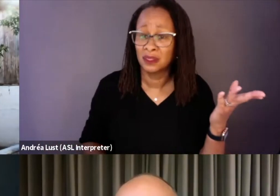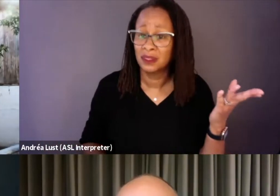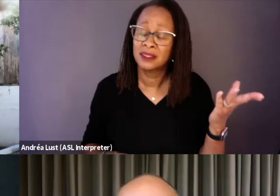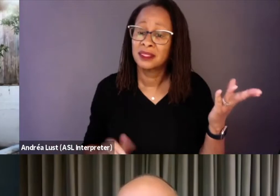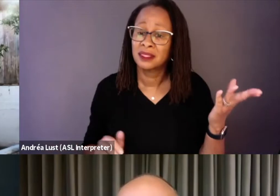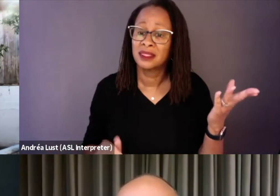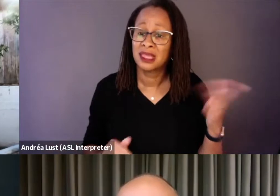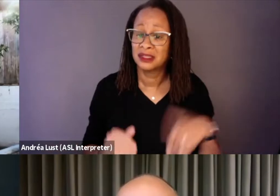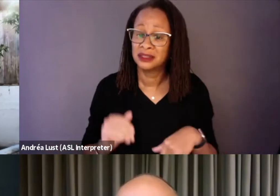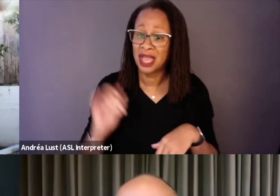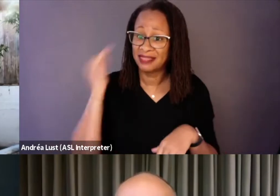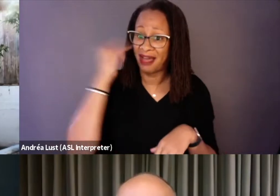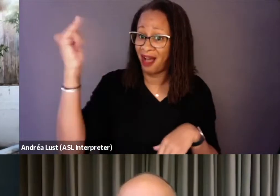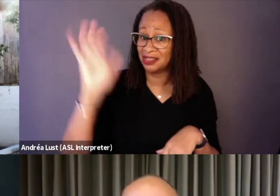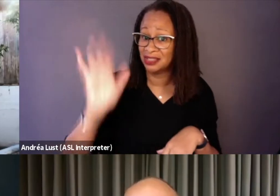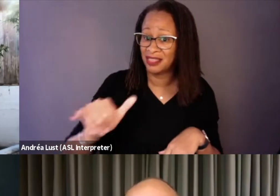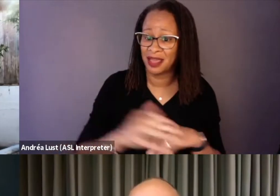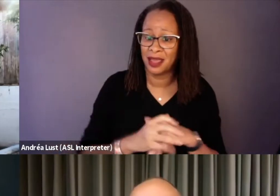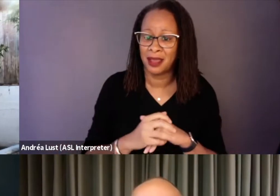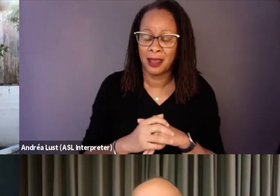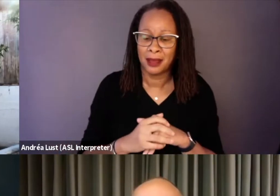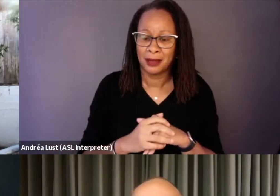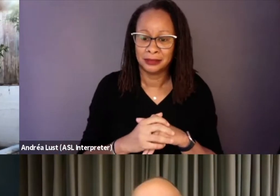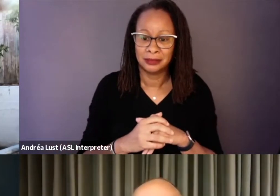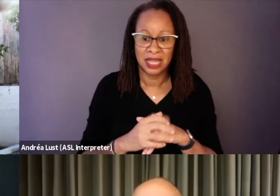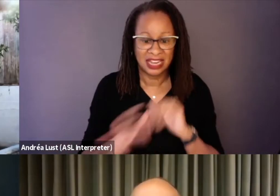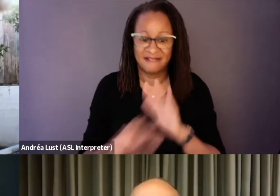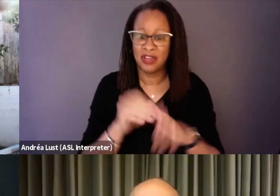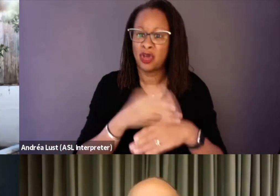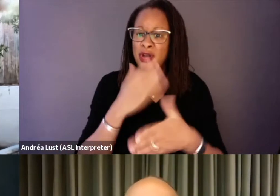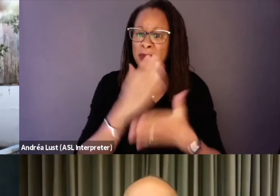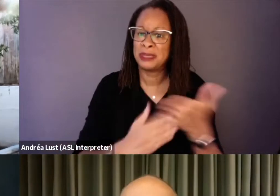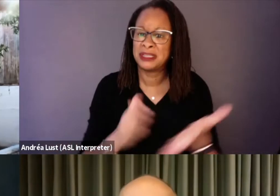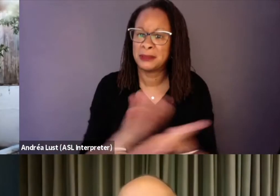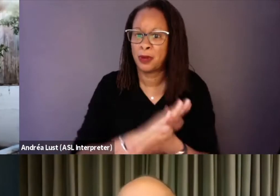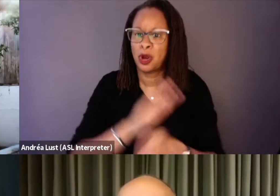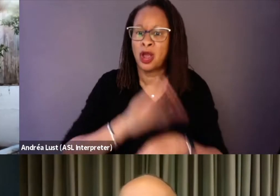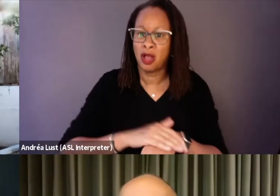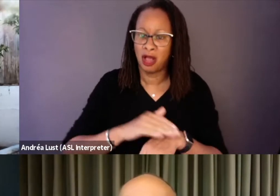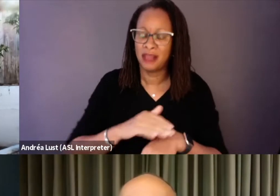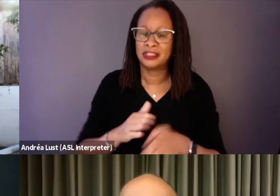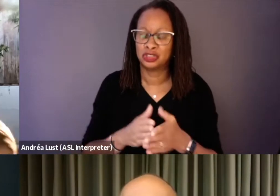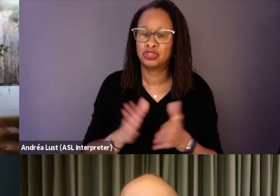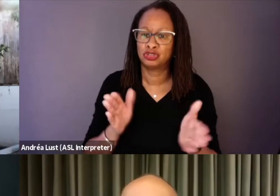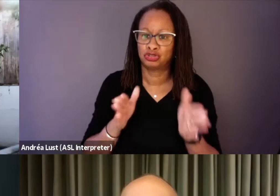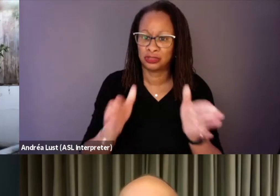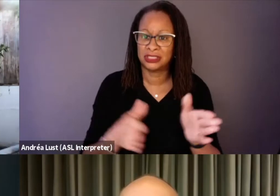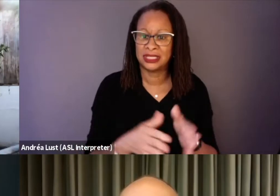The very idea that the title he found on a scrap of paper on the street just speaks volumes about